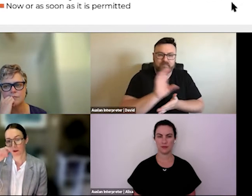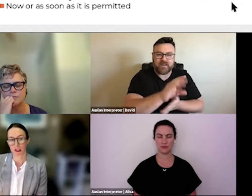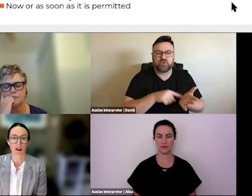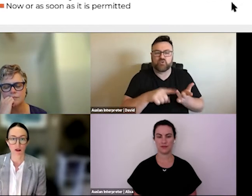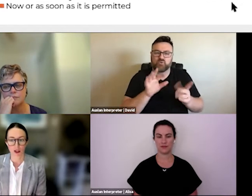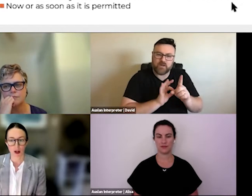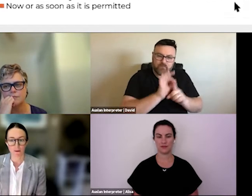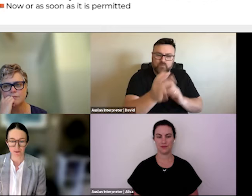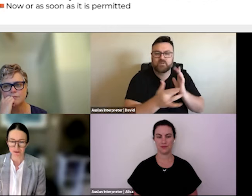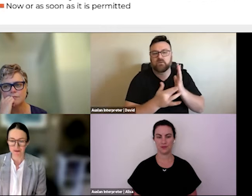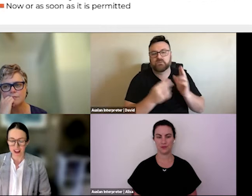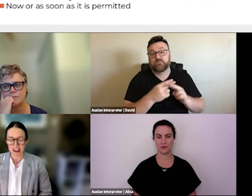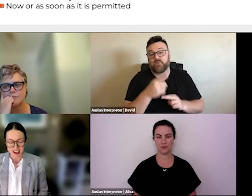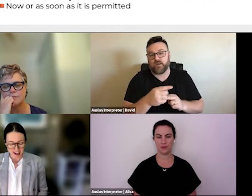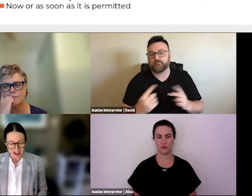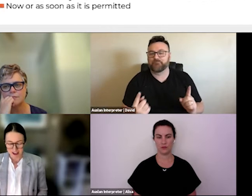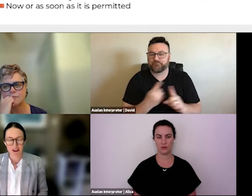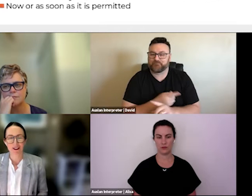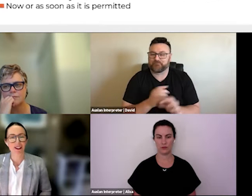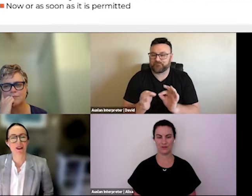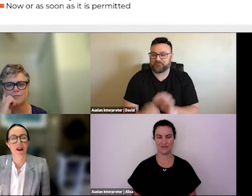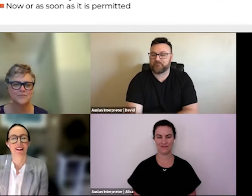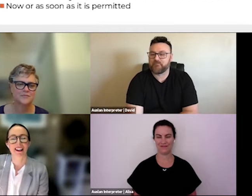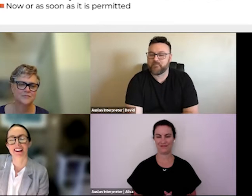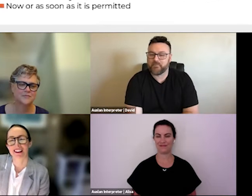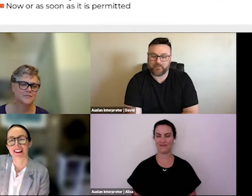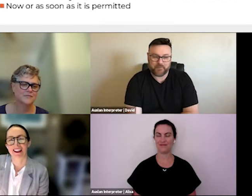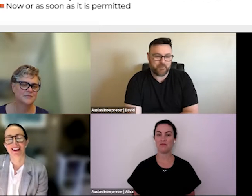for this long-term fear and what's your take away?